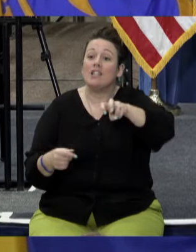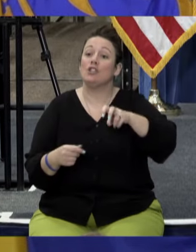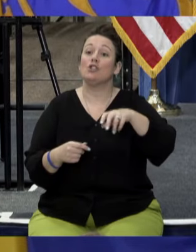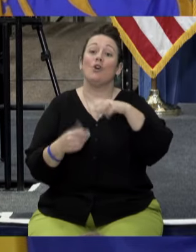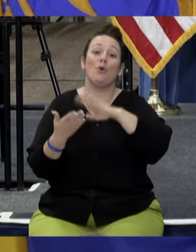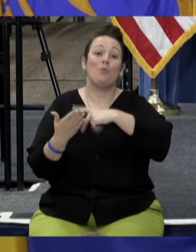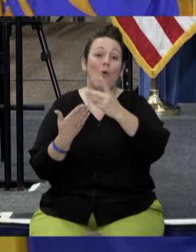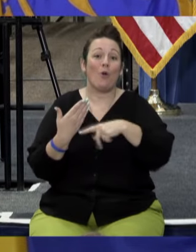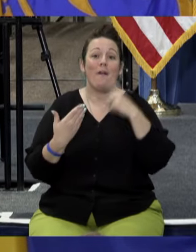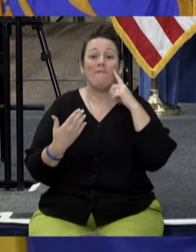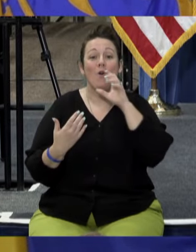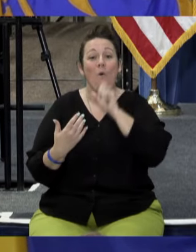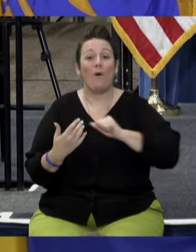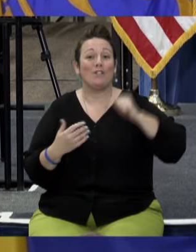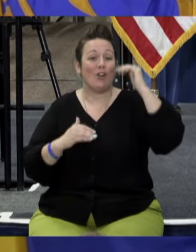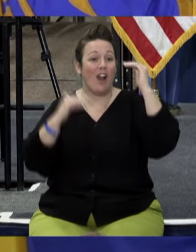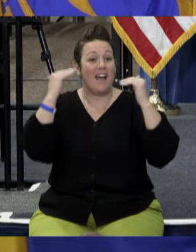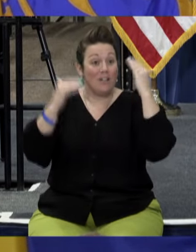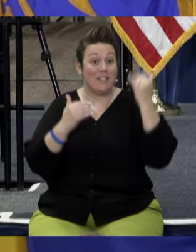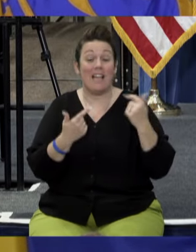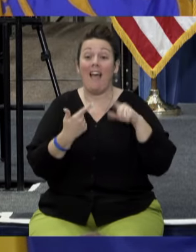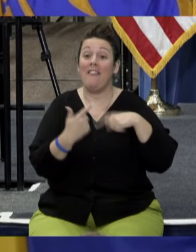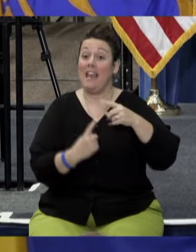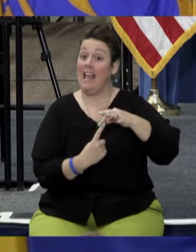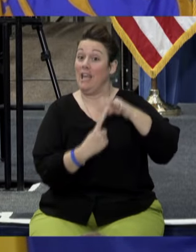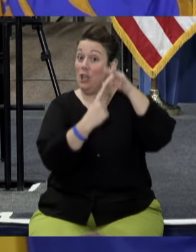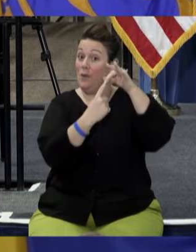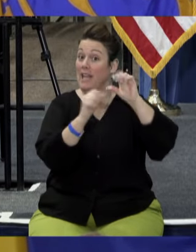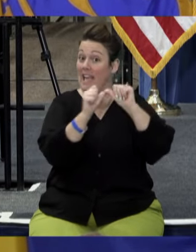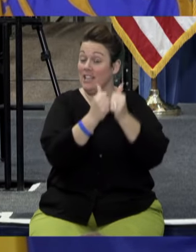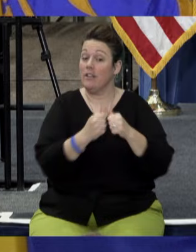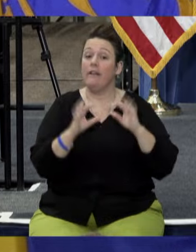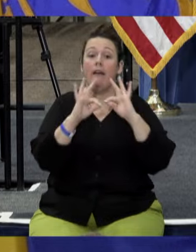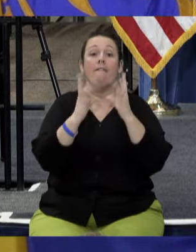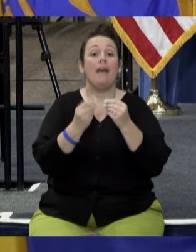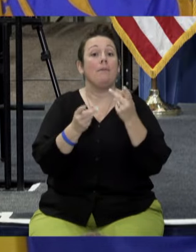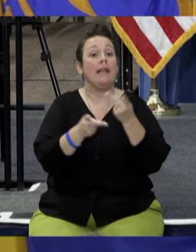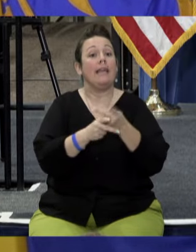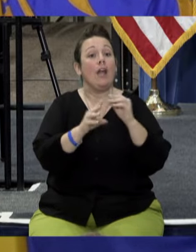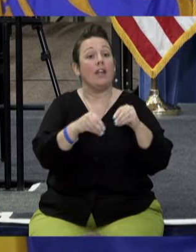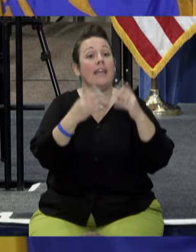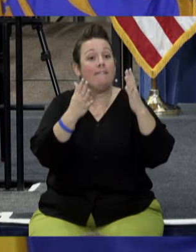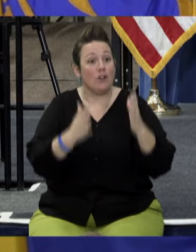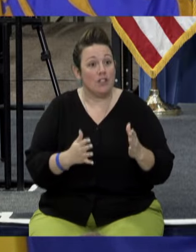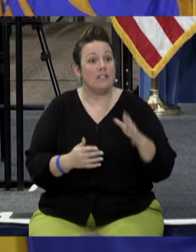really unique to D.C., if you don't know about it, the Family Caregivers, the D.C. Caregivers